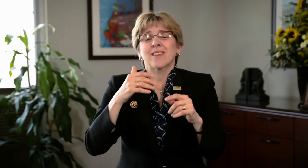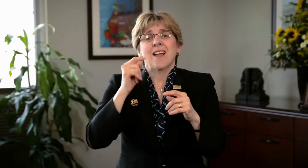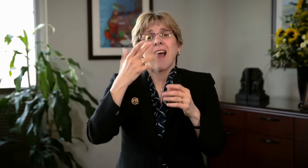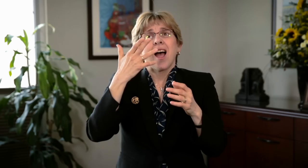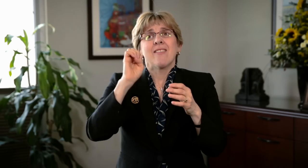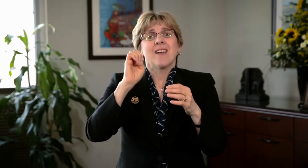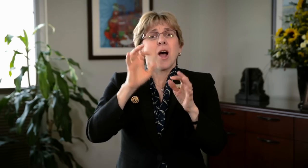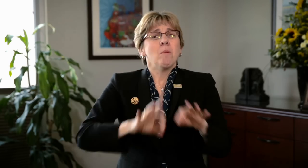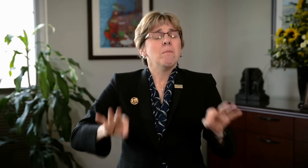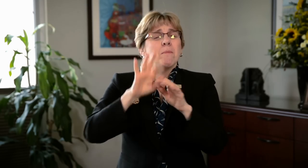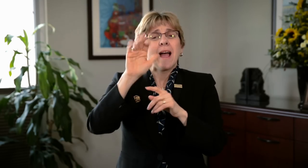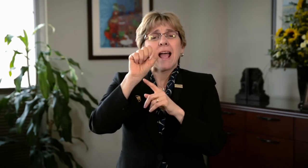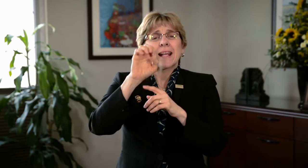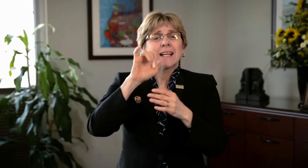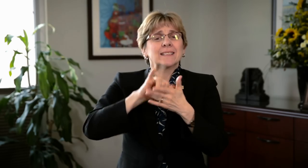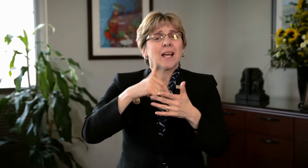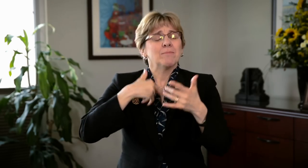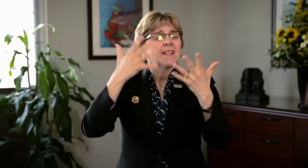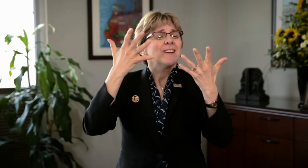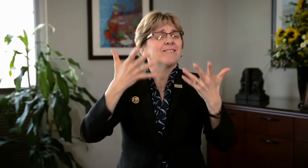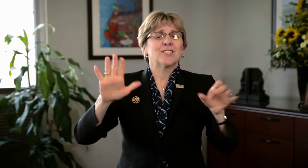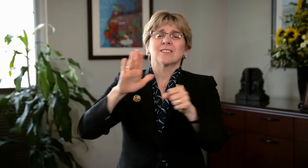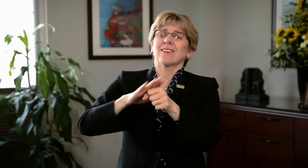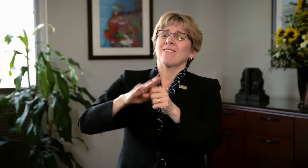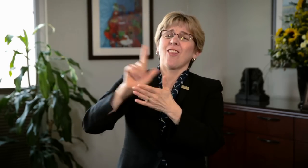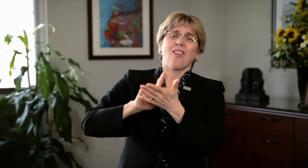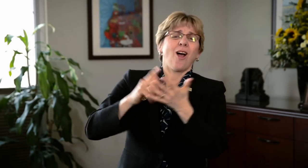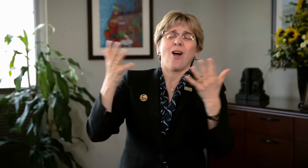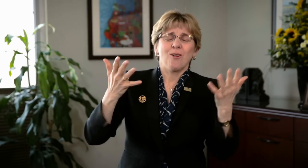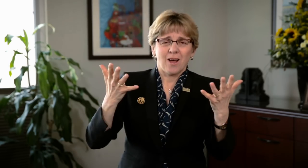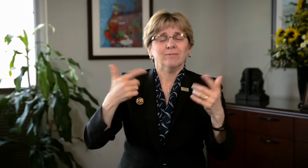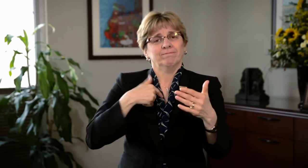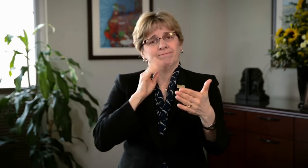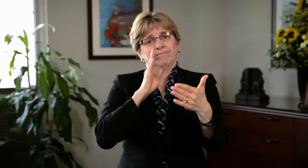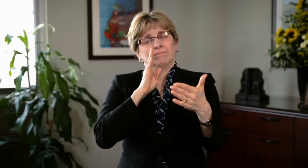The main case that capped off my legal career was an